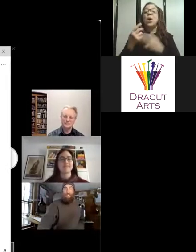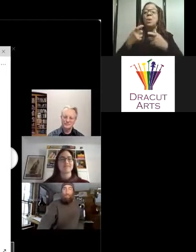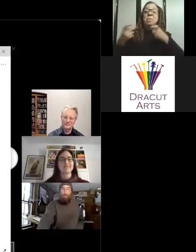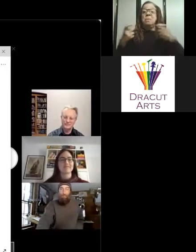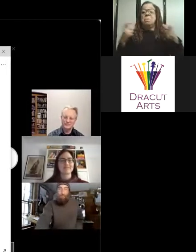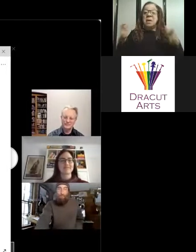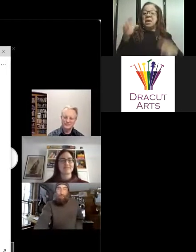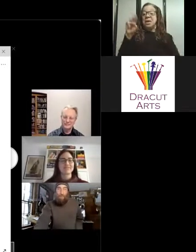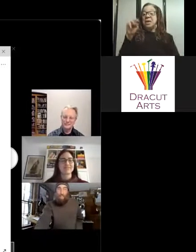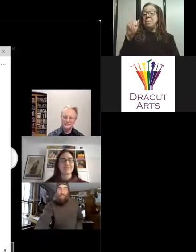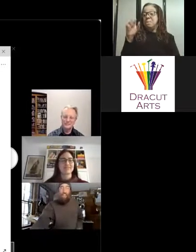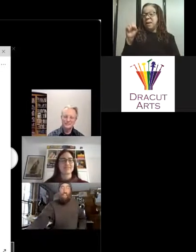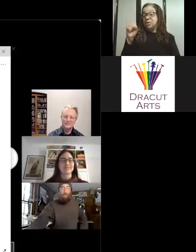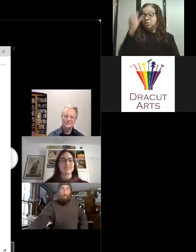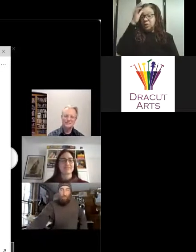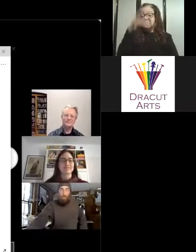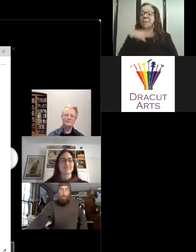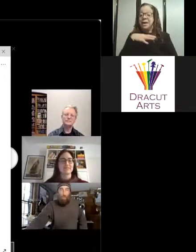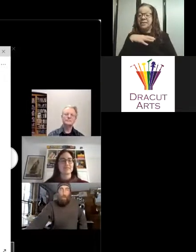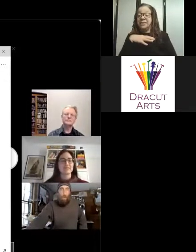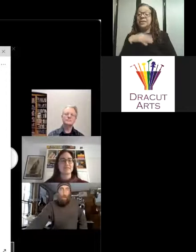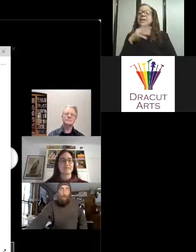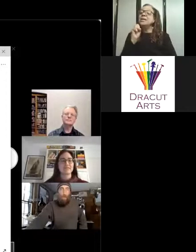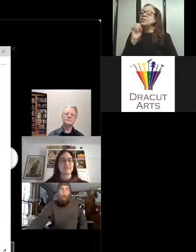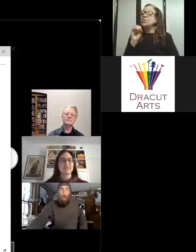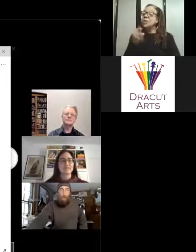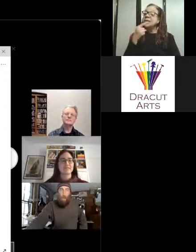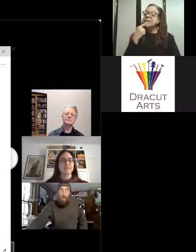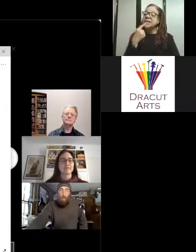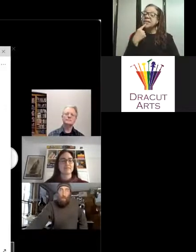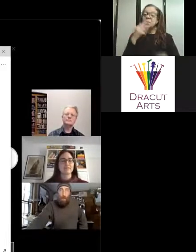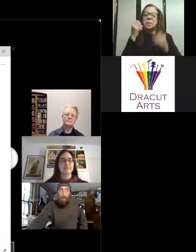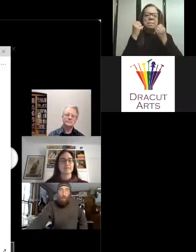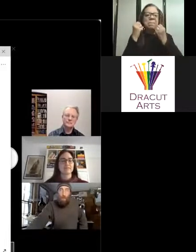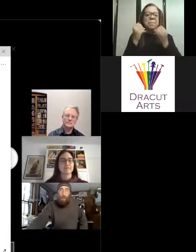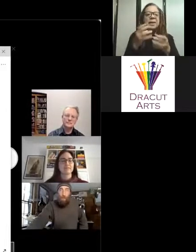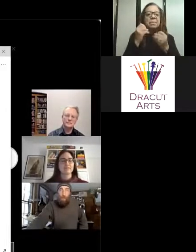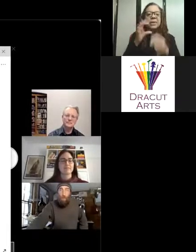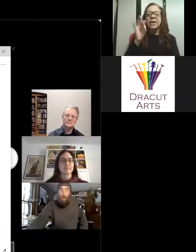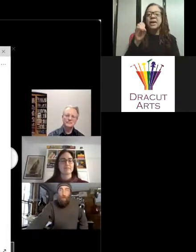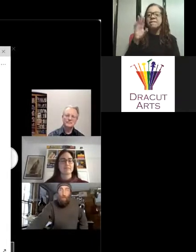Um, he does say: "With the bombardment of Fort Sumter the whole North awoke